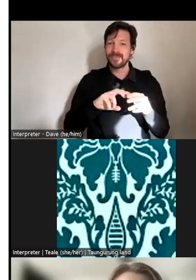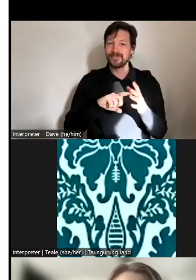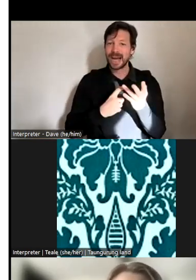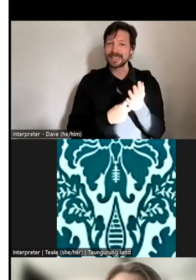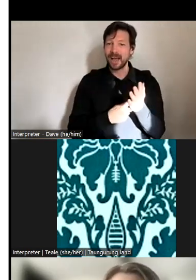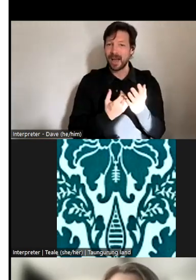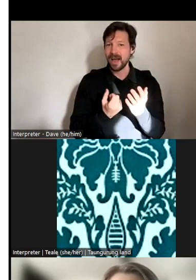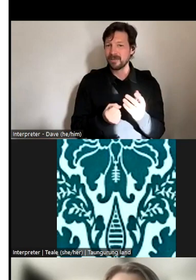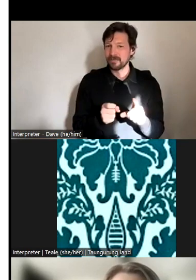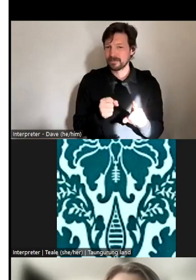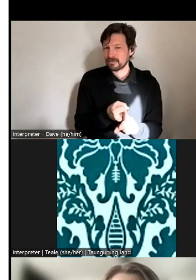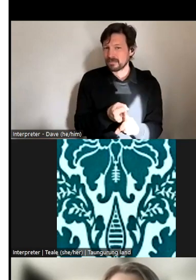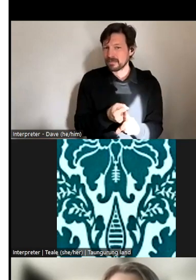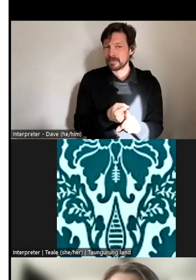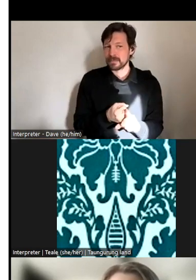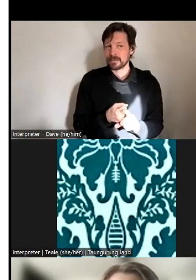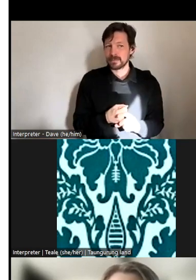because the genetics are really complicated.